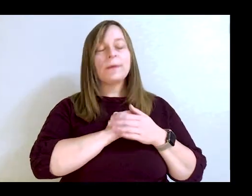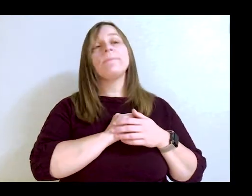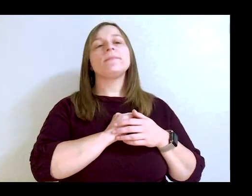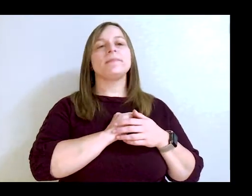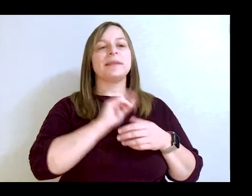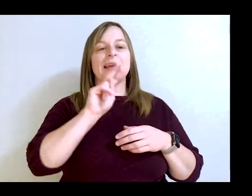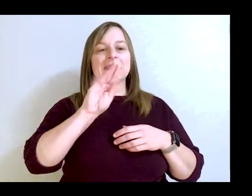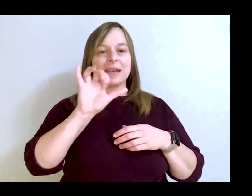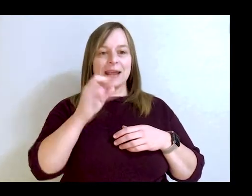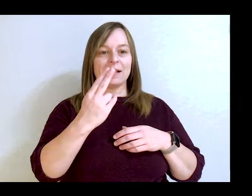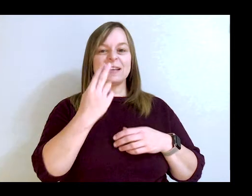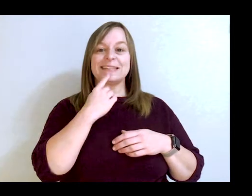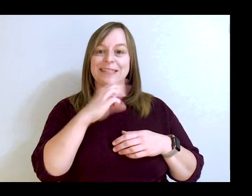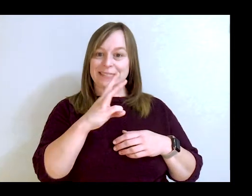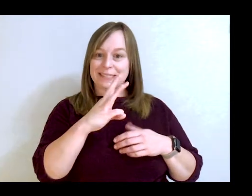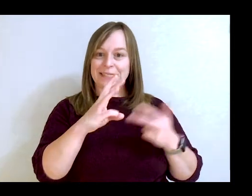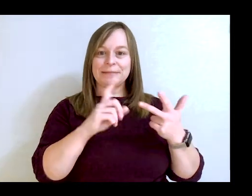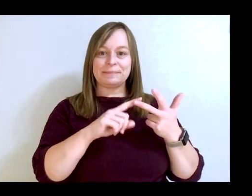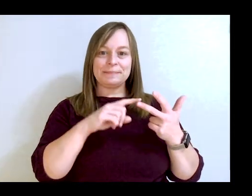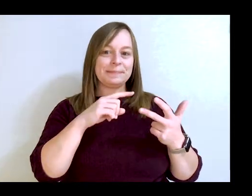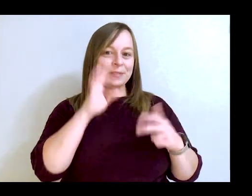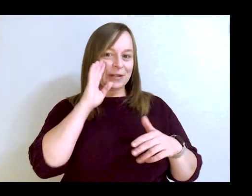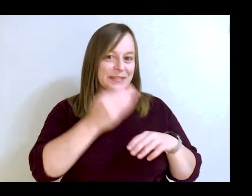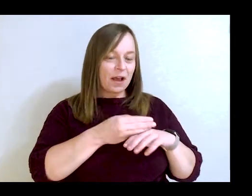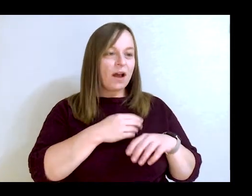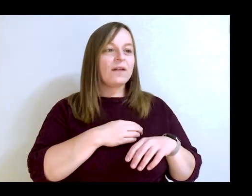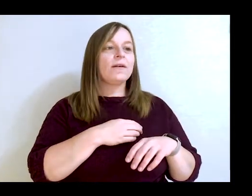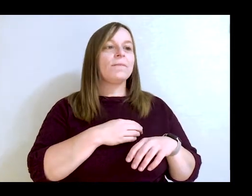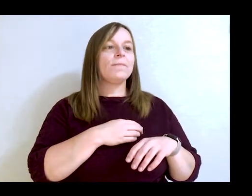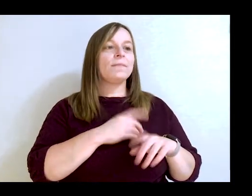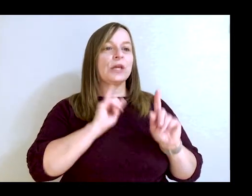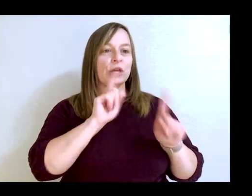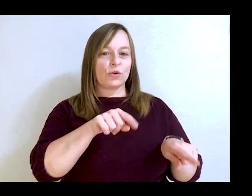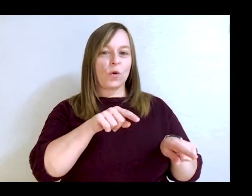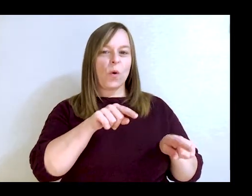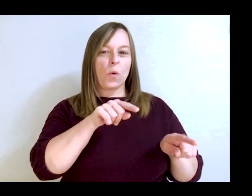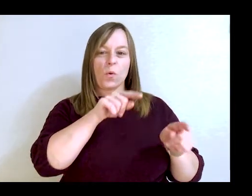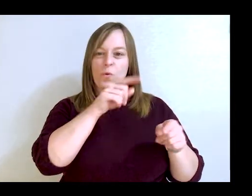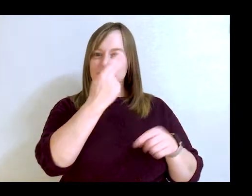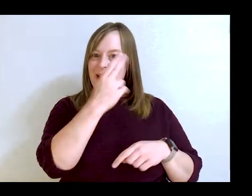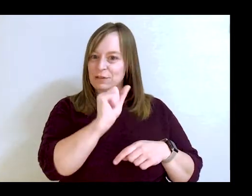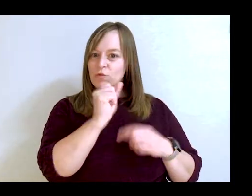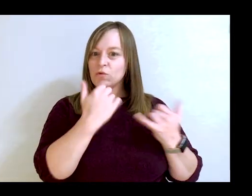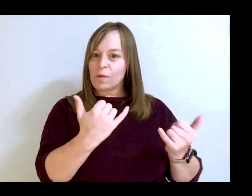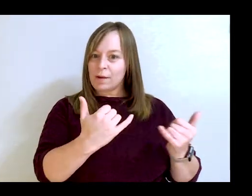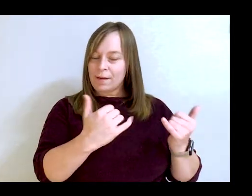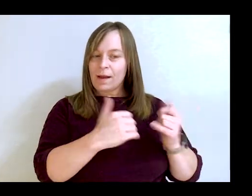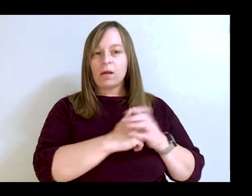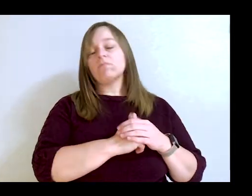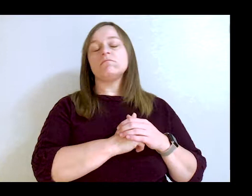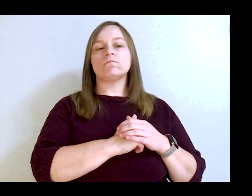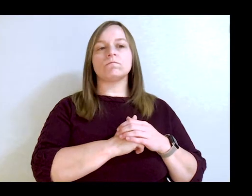And Nicholas is 16 years old. He goes to Ward Millville High School currently.